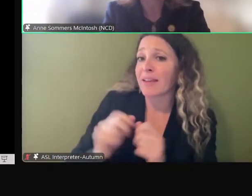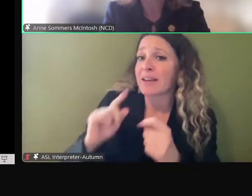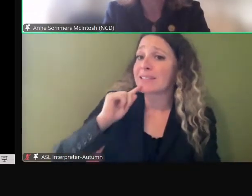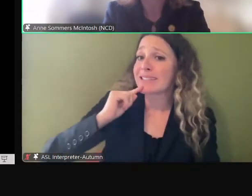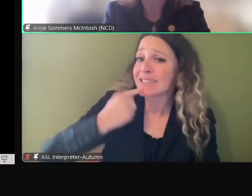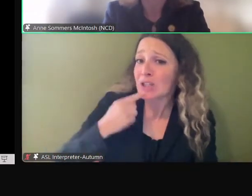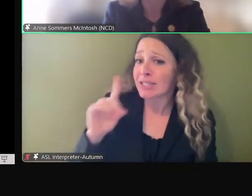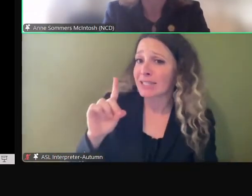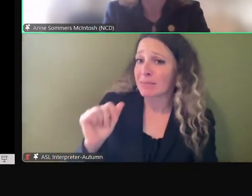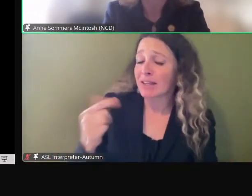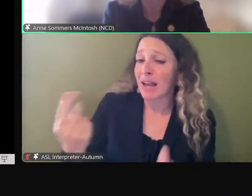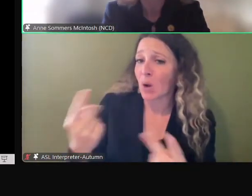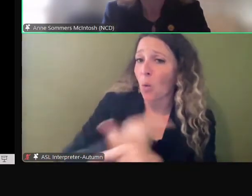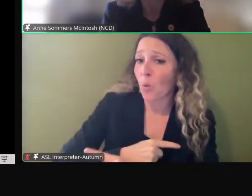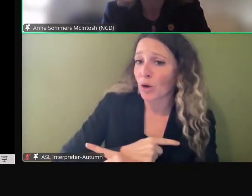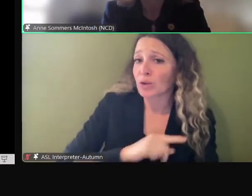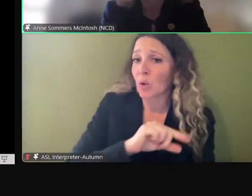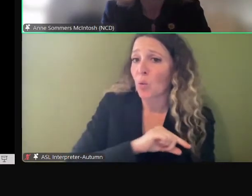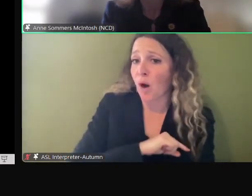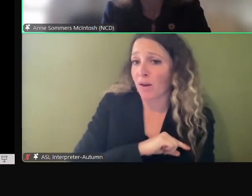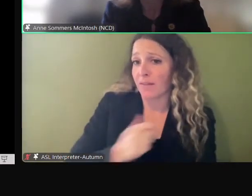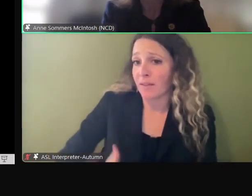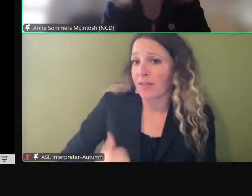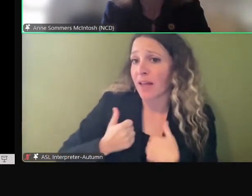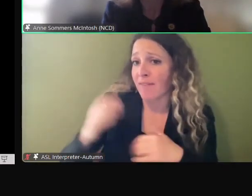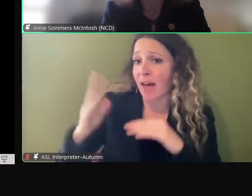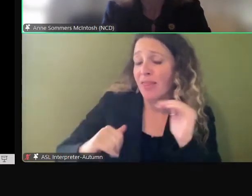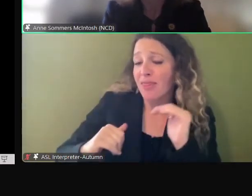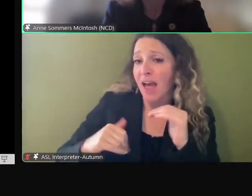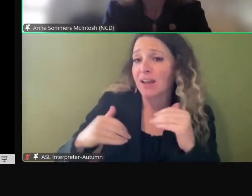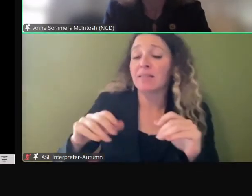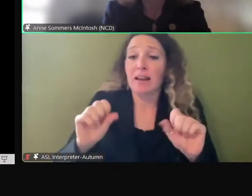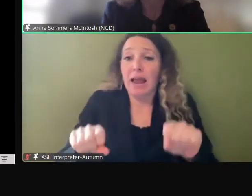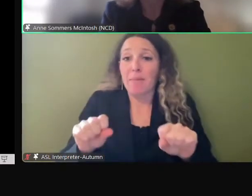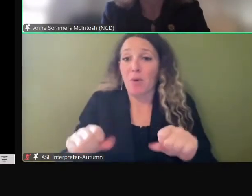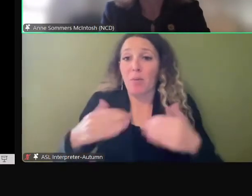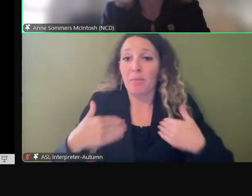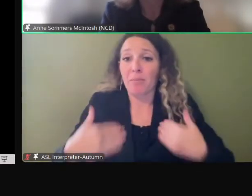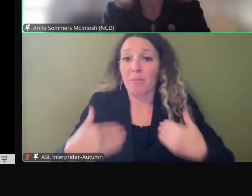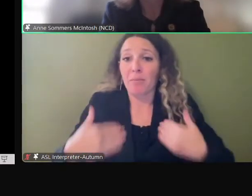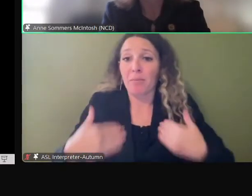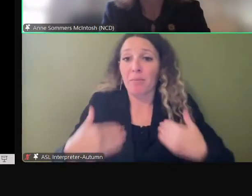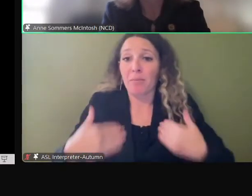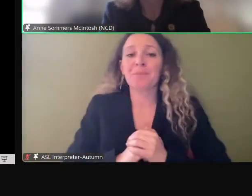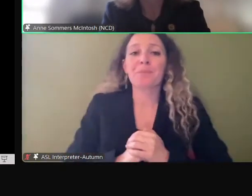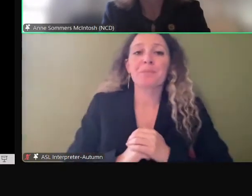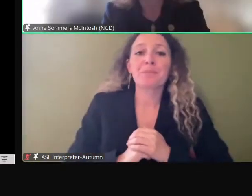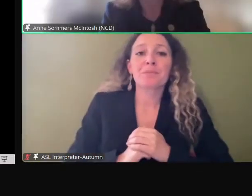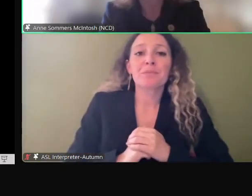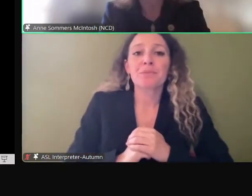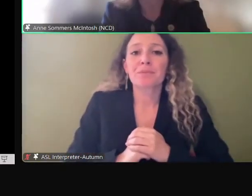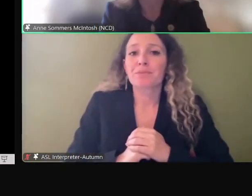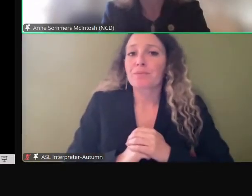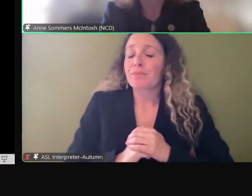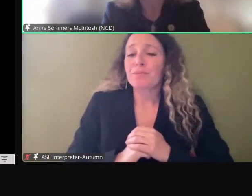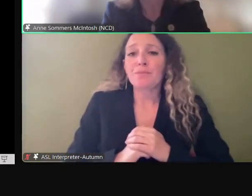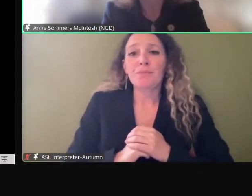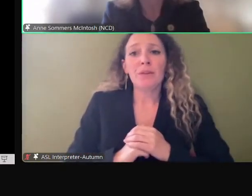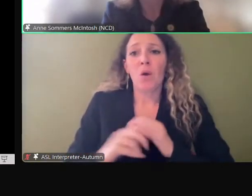life than non-disabled people. Only 40.7% of the surveyed were very confident about their ability